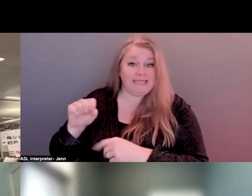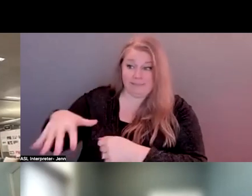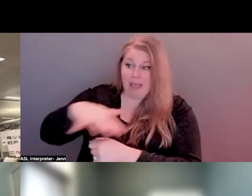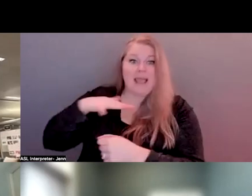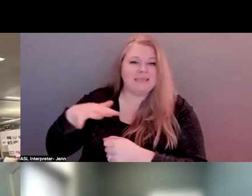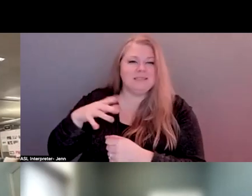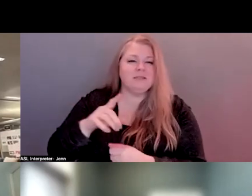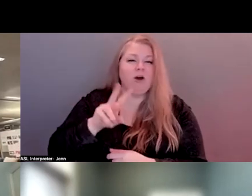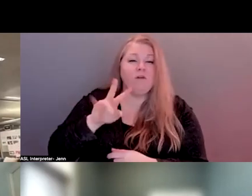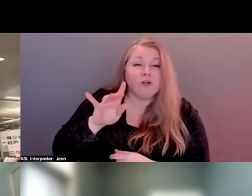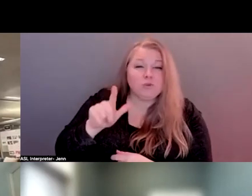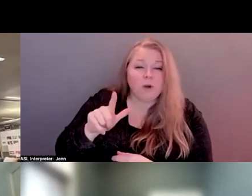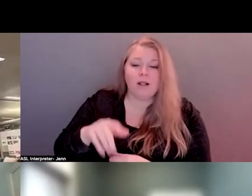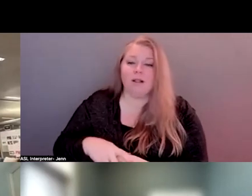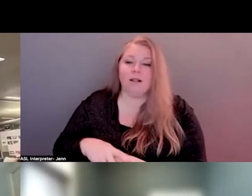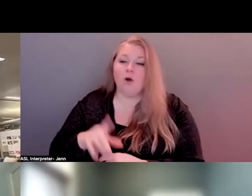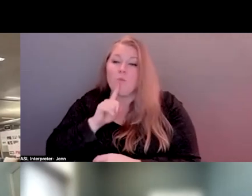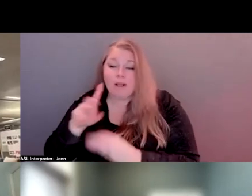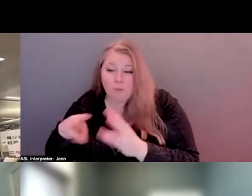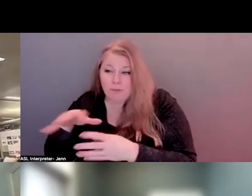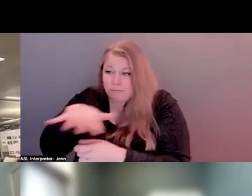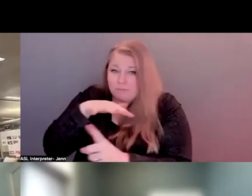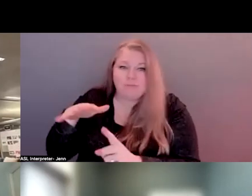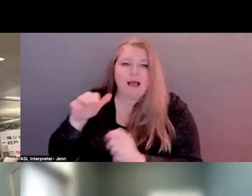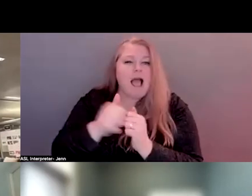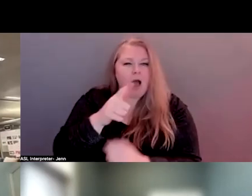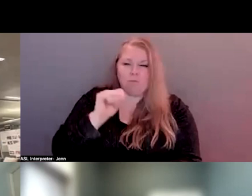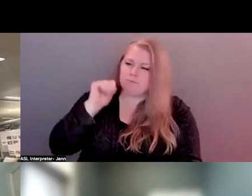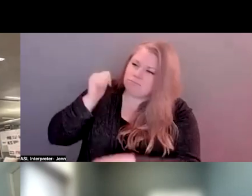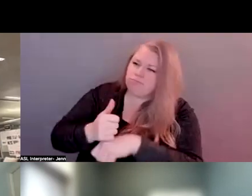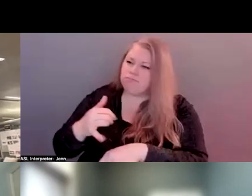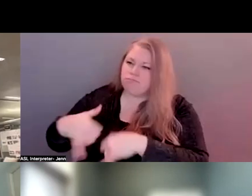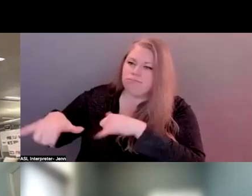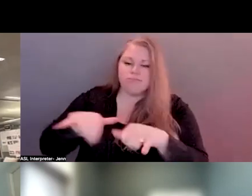And then there is no settled conclusion in terms of how people should interact with new things.